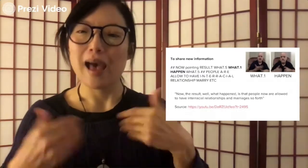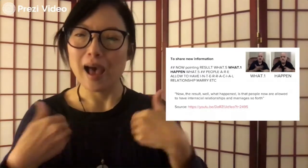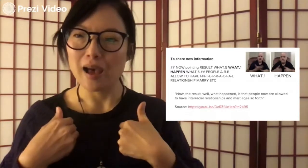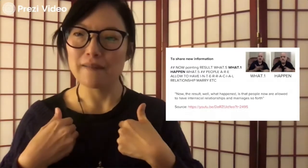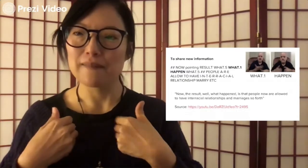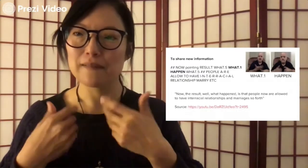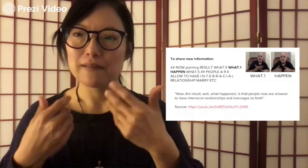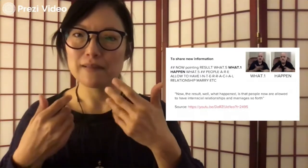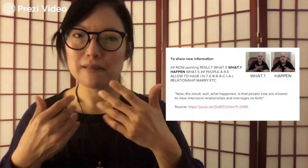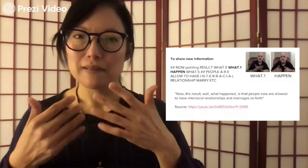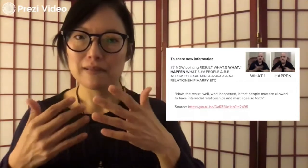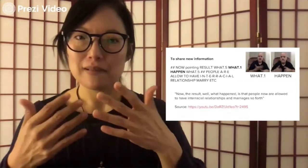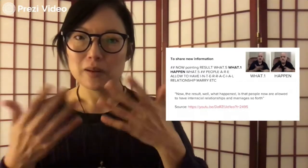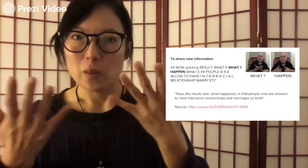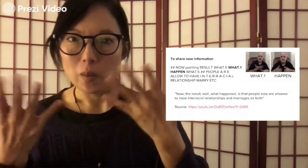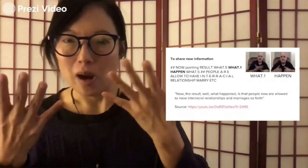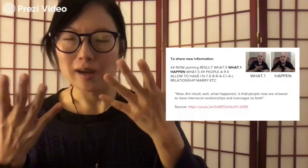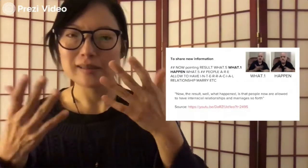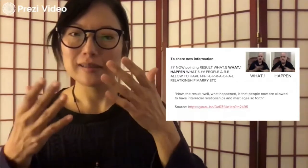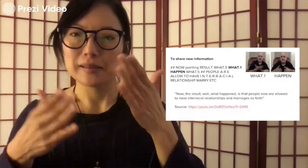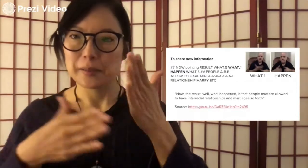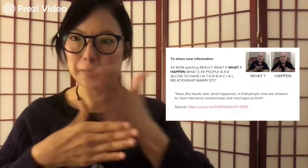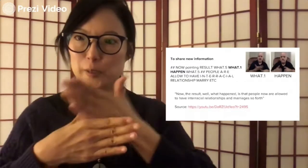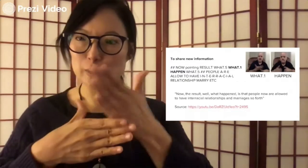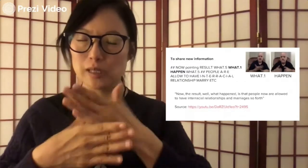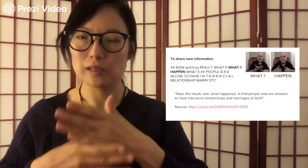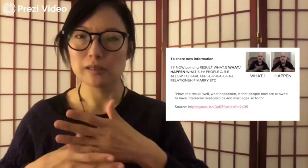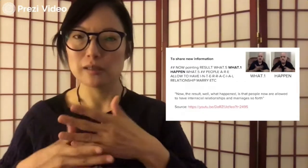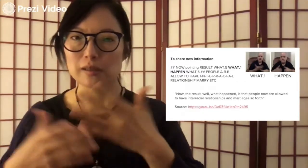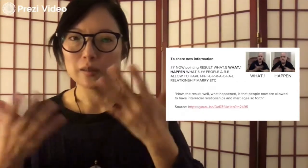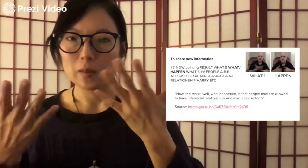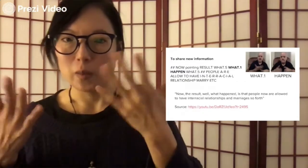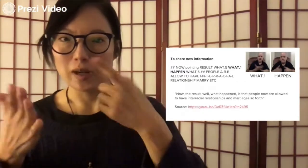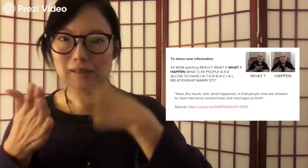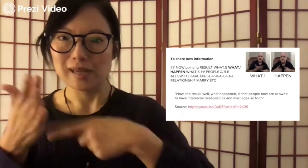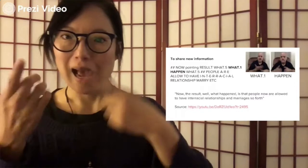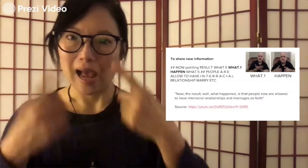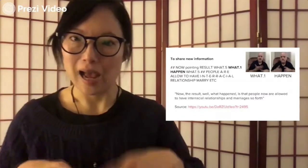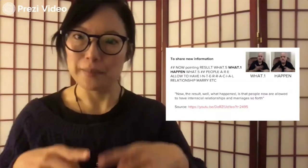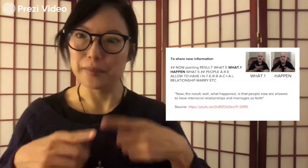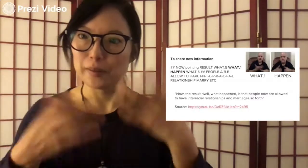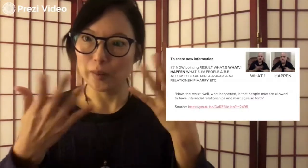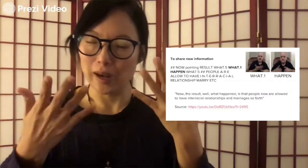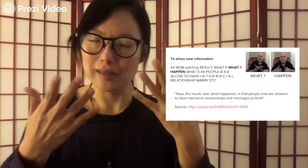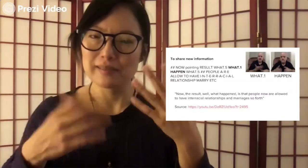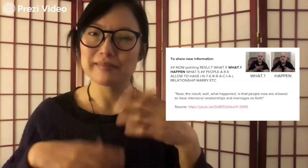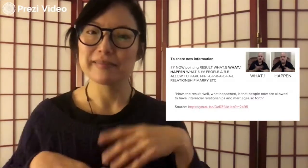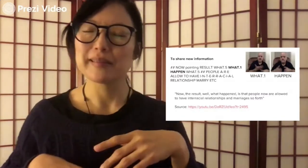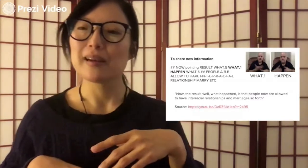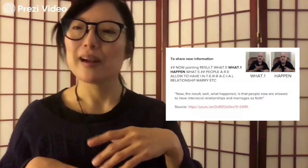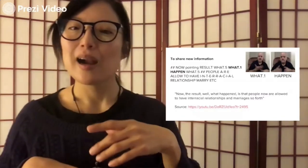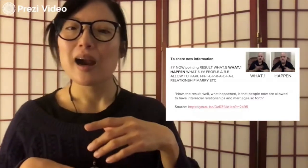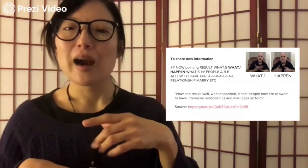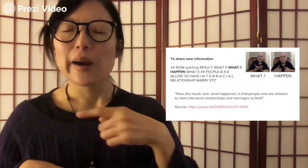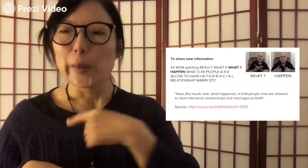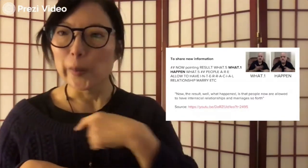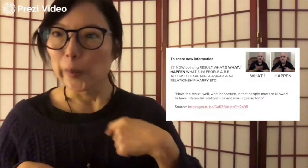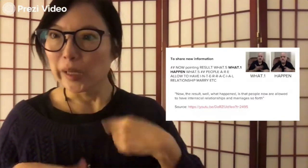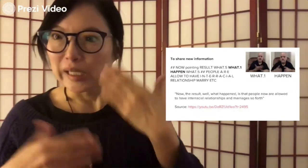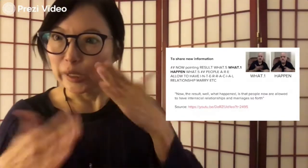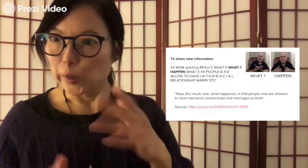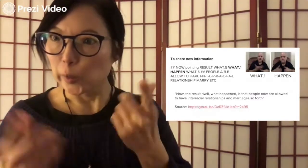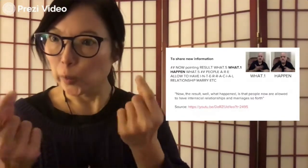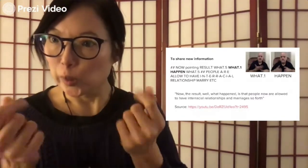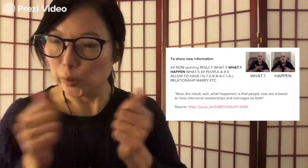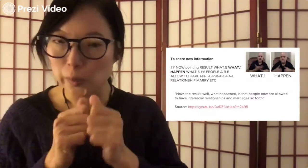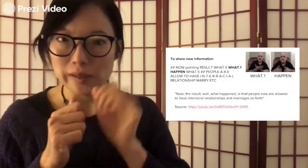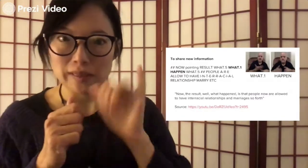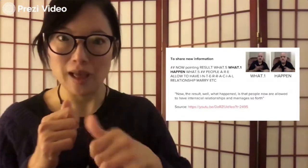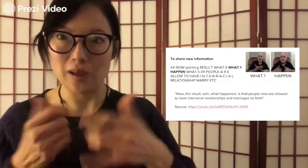WHAT.1 HAPPEN, is sandwiched by the WHAT.5. And what we're -- we